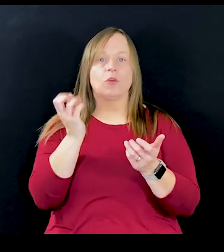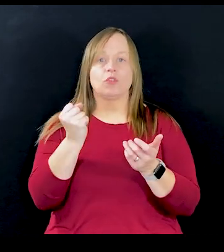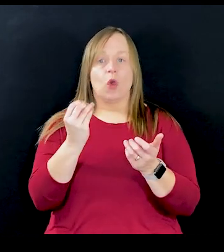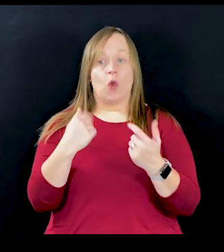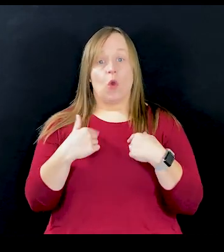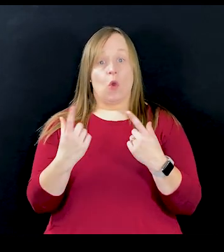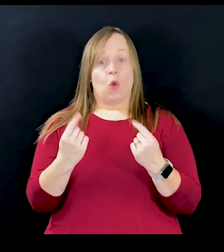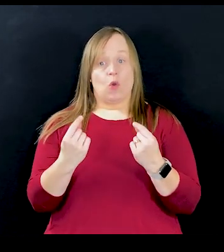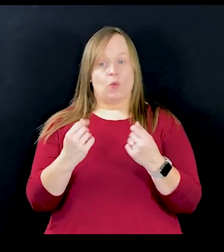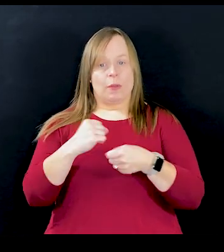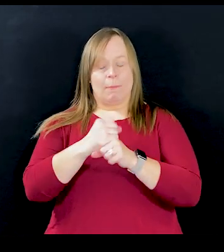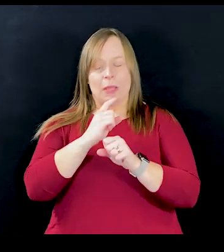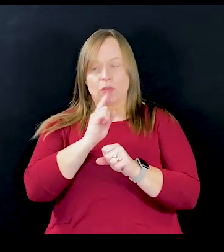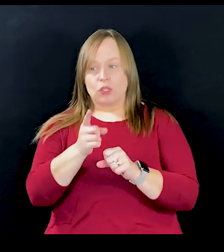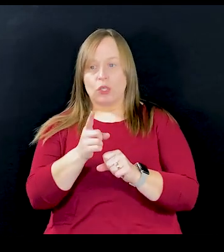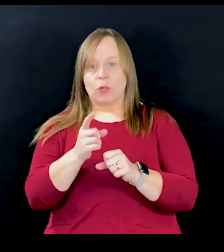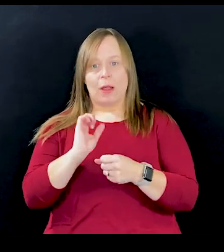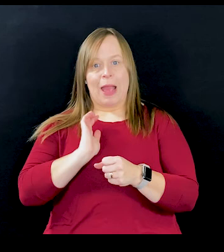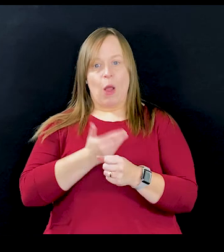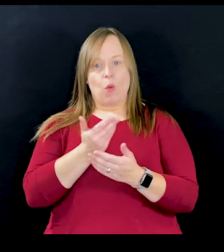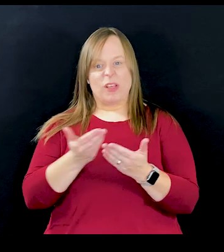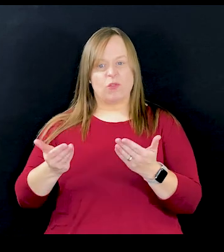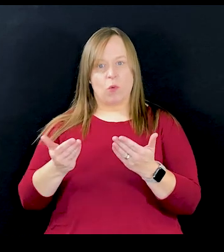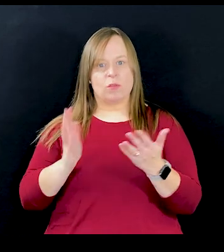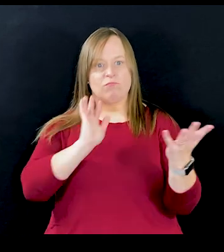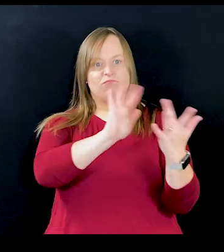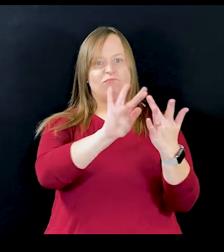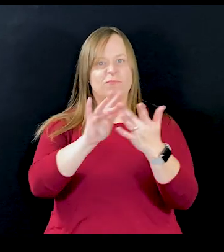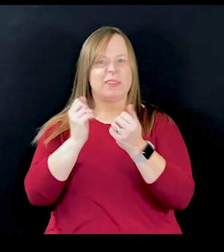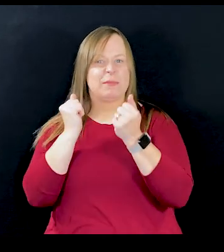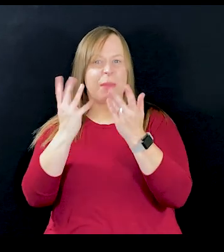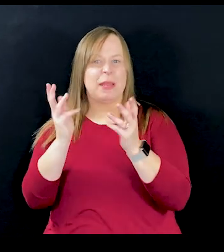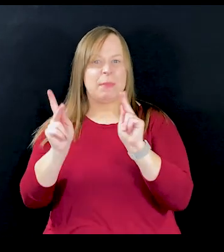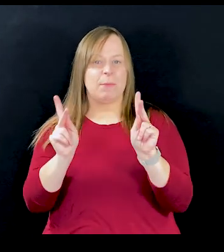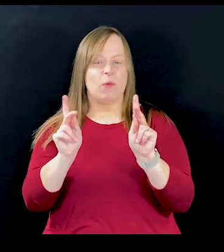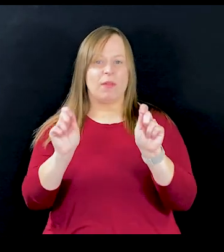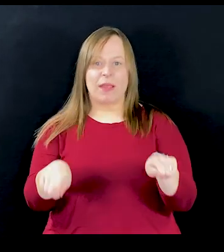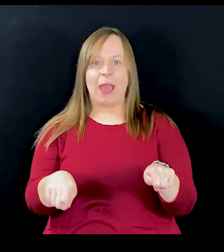So what we want to ensure is that our resources are reaching everyone that it can.